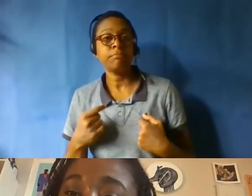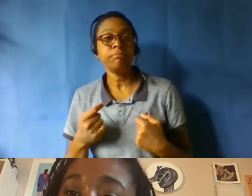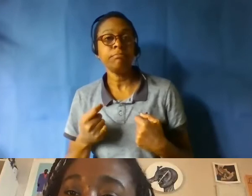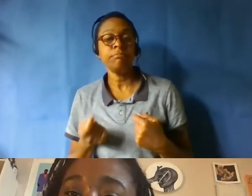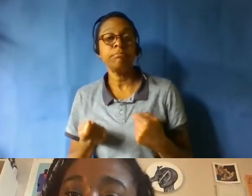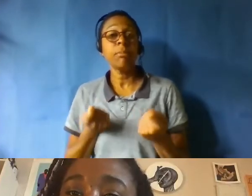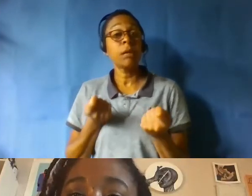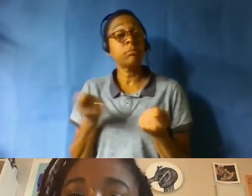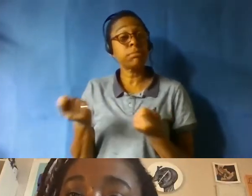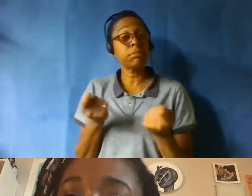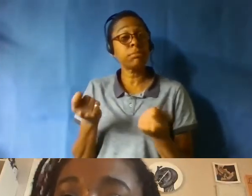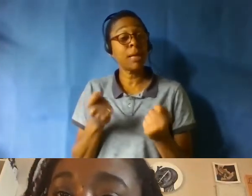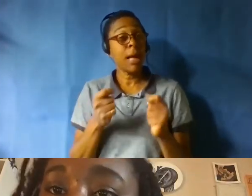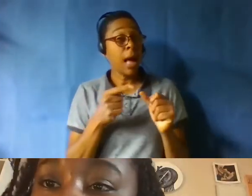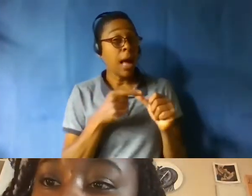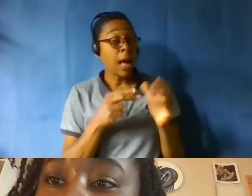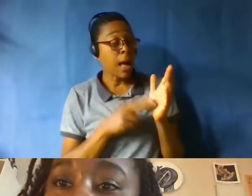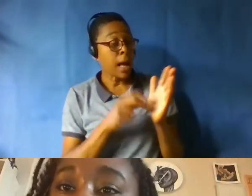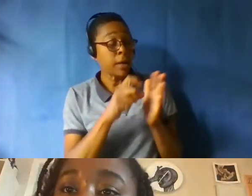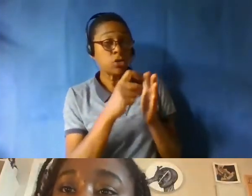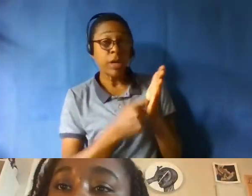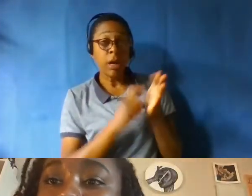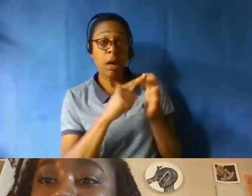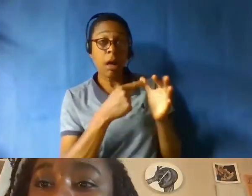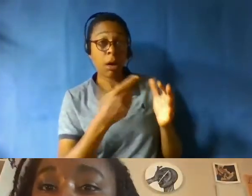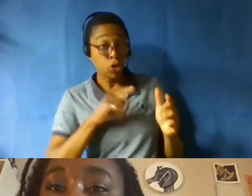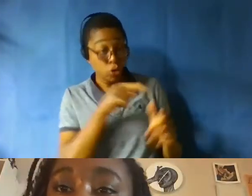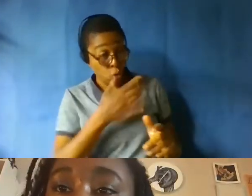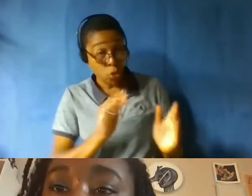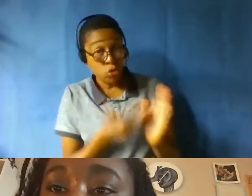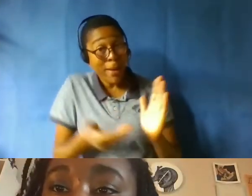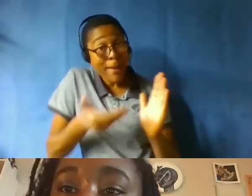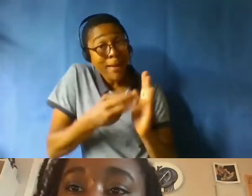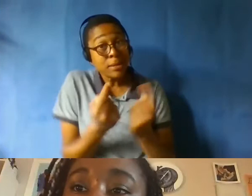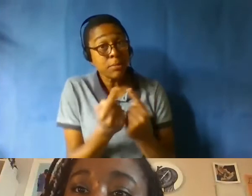especially because I've just seen here that talking about the context that they